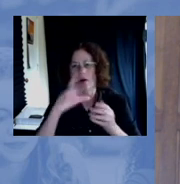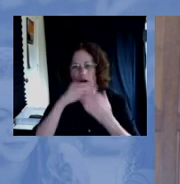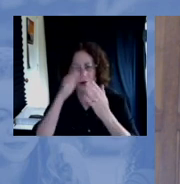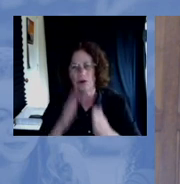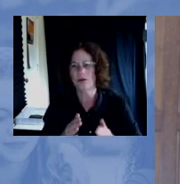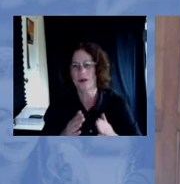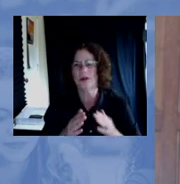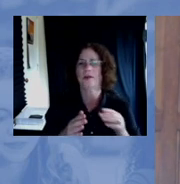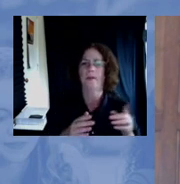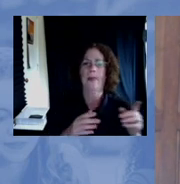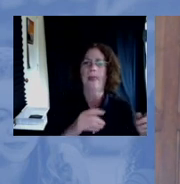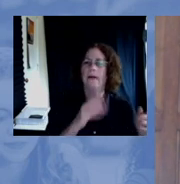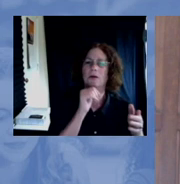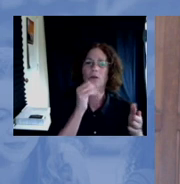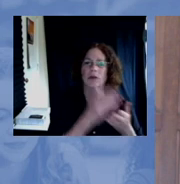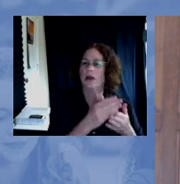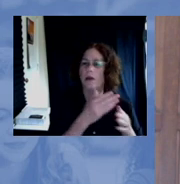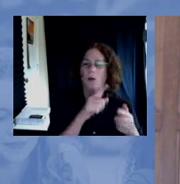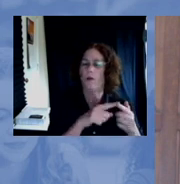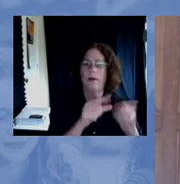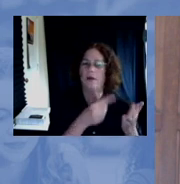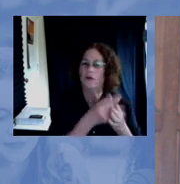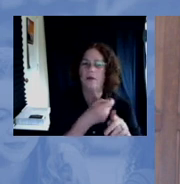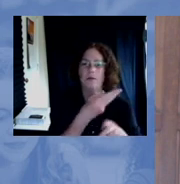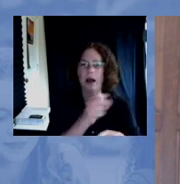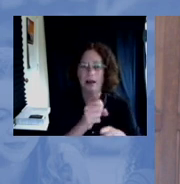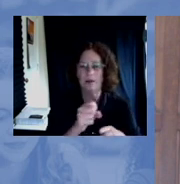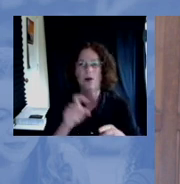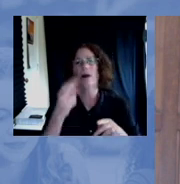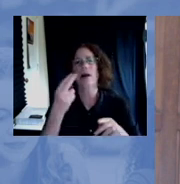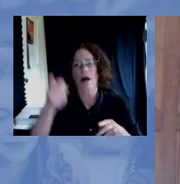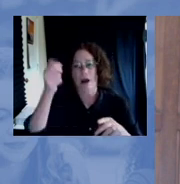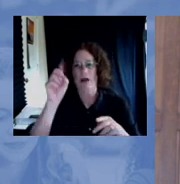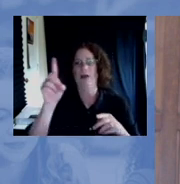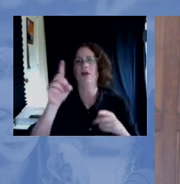HOWEVER IT'S INCUMBENT BEEN HIGHER EDUCATION TO BE INNOVATIVE AND ENSURING AN EQUITABLE